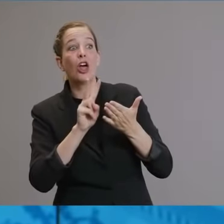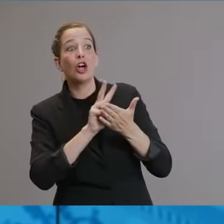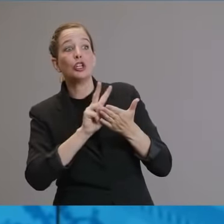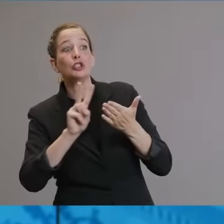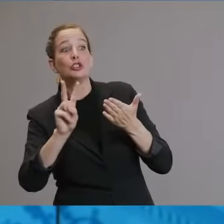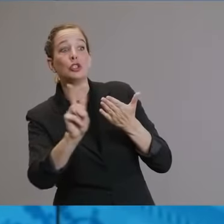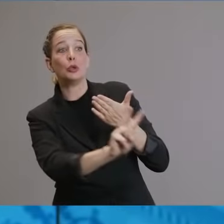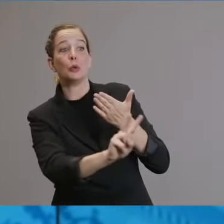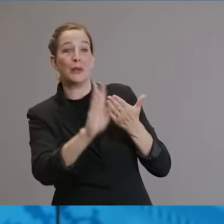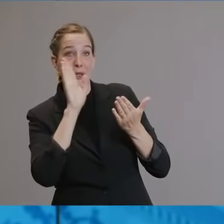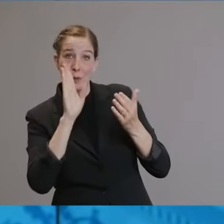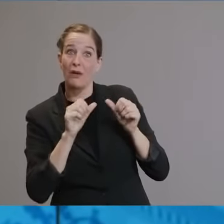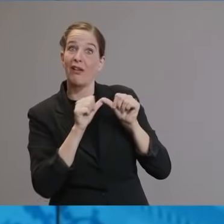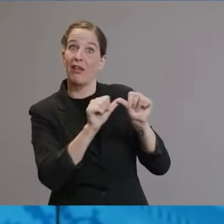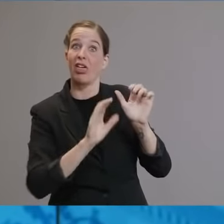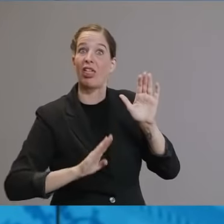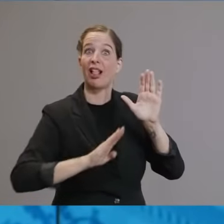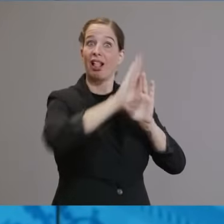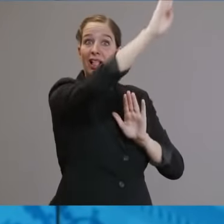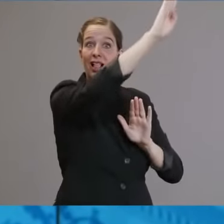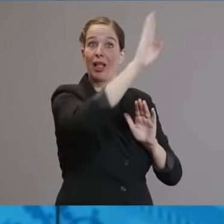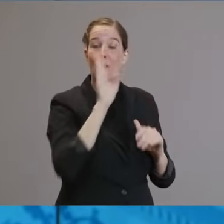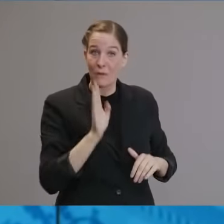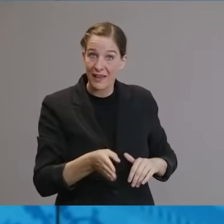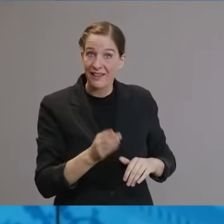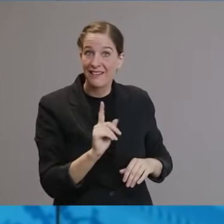THAT WE WILL STILL HAVE THAT SORT OF CAPACITY IN TWO WEEKS OR JULY? SO, MATT, I THINK THE -- IT IS TWOFOLD.